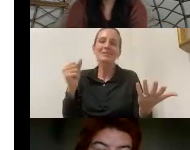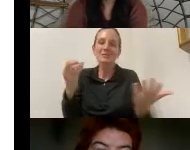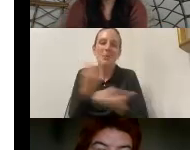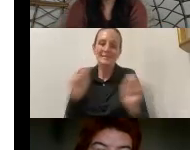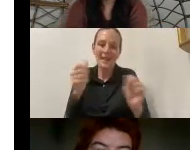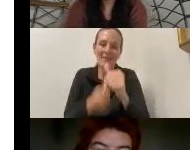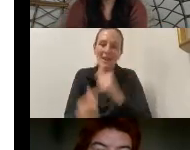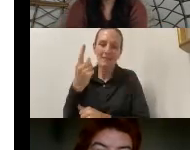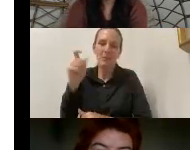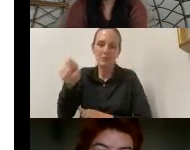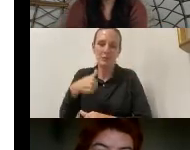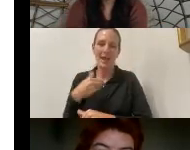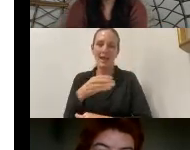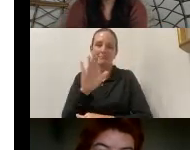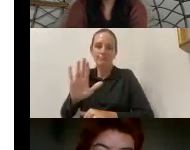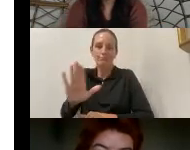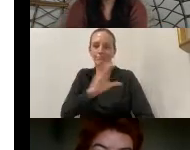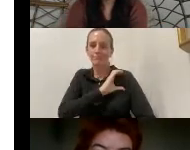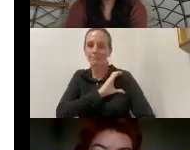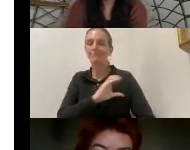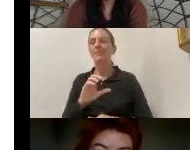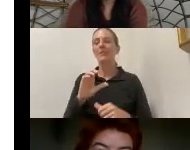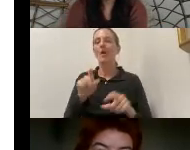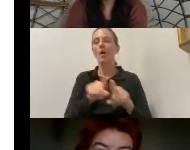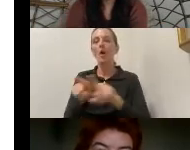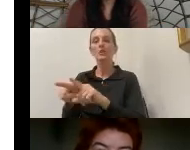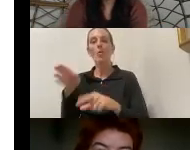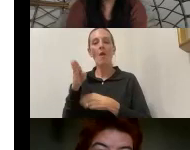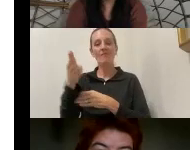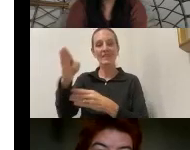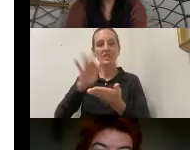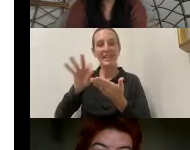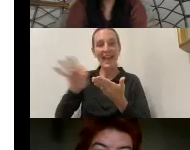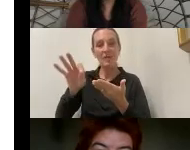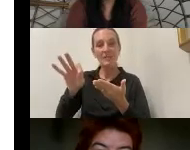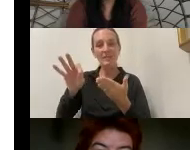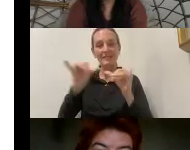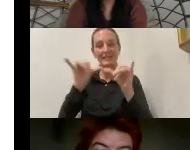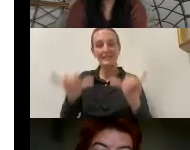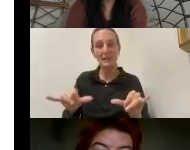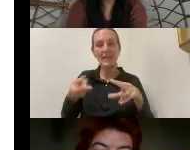We also take into account our fish count system that goes up every year and that's an opportunity